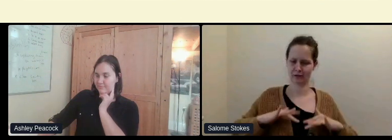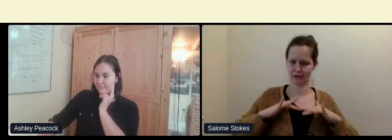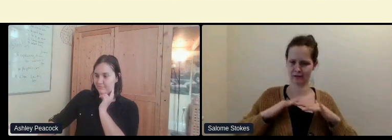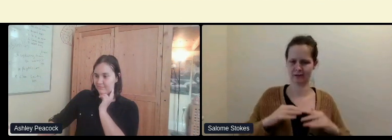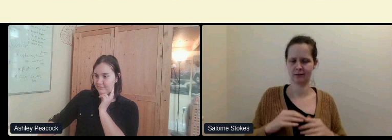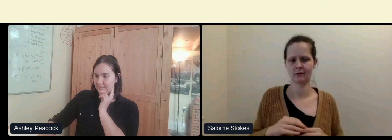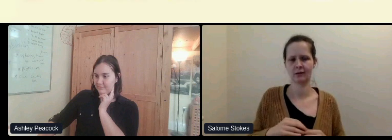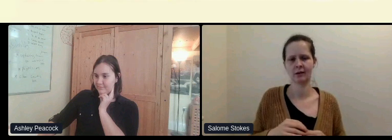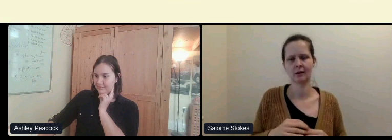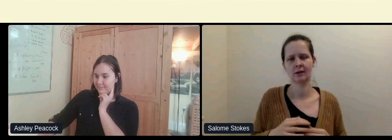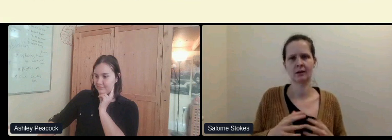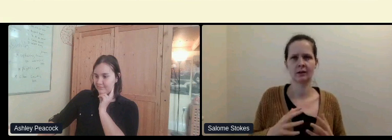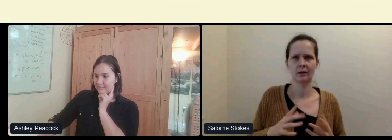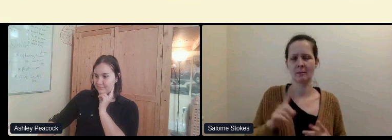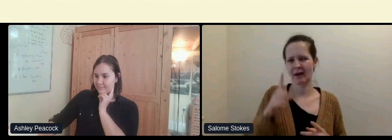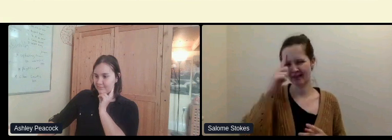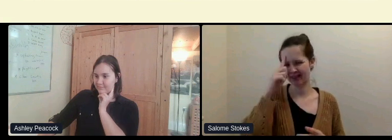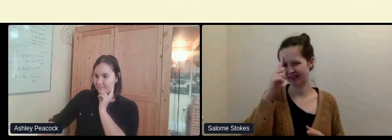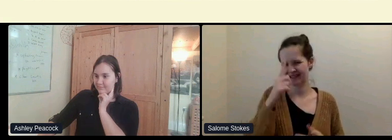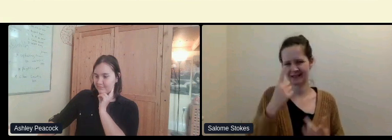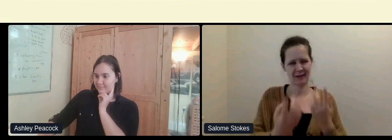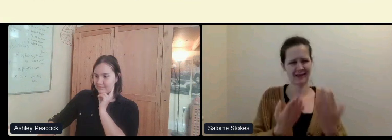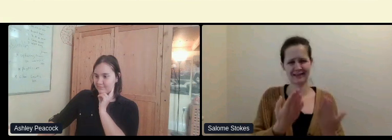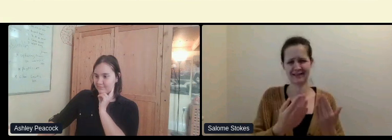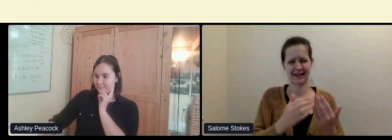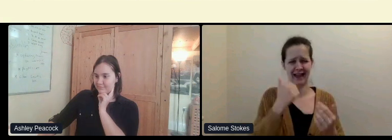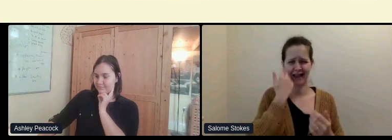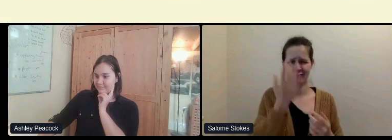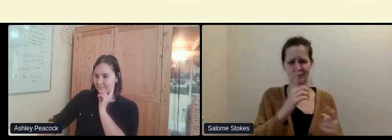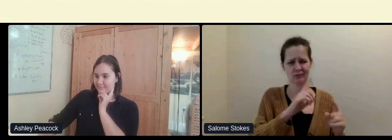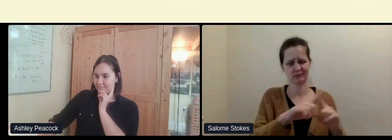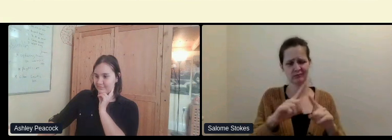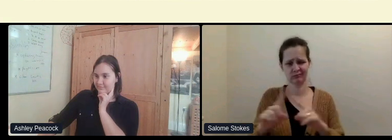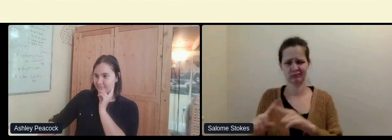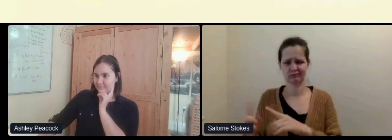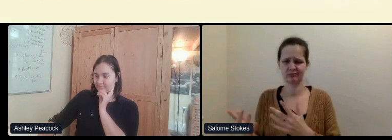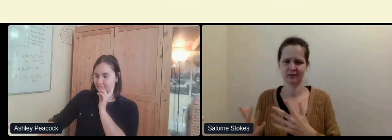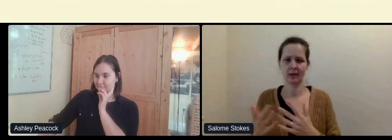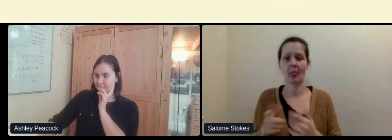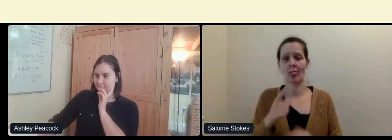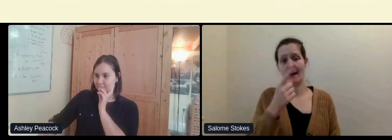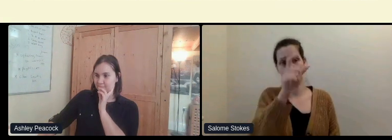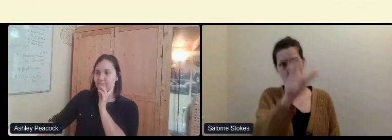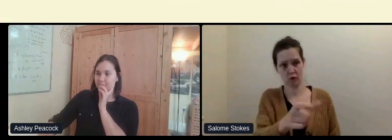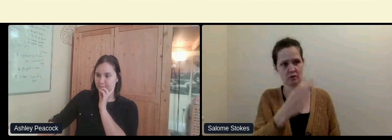personal. I think it's very important to talk to the person that you're thinking